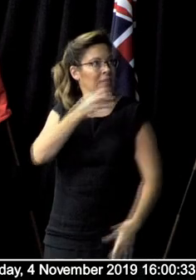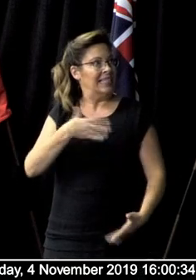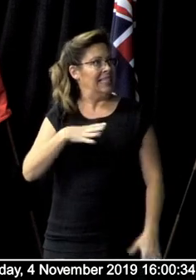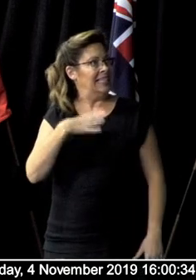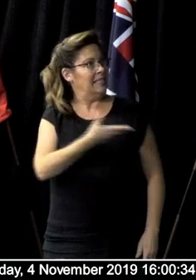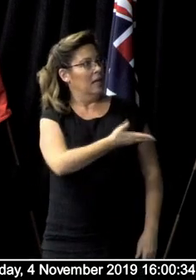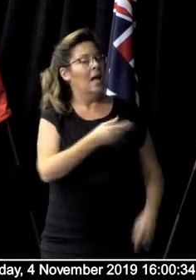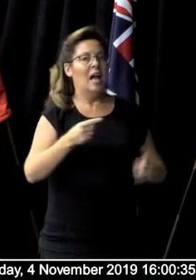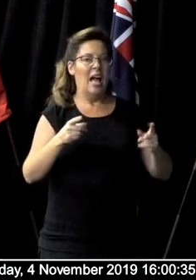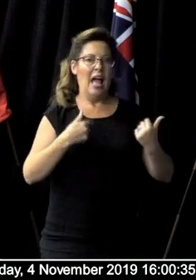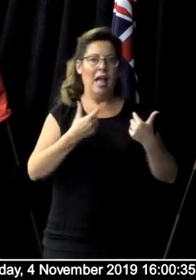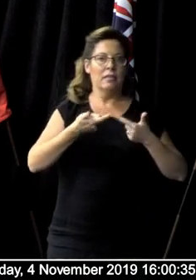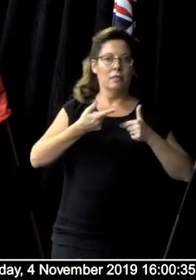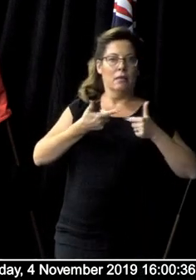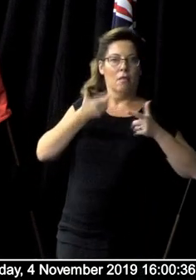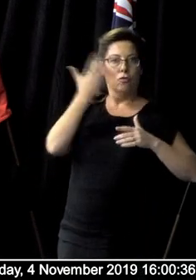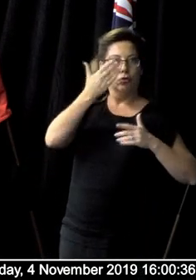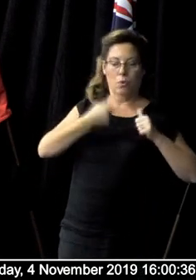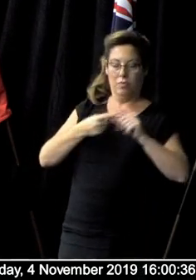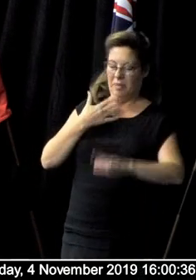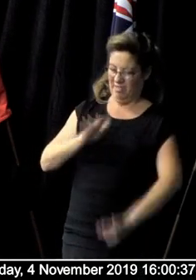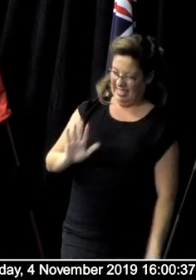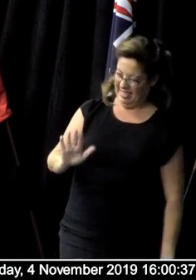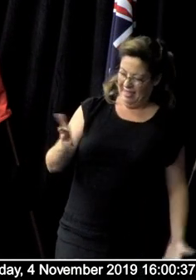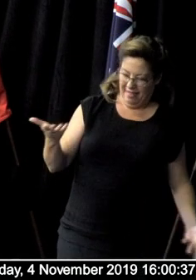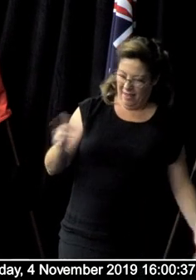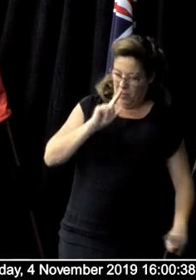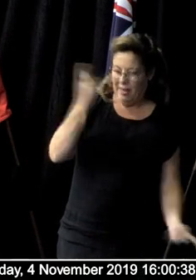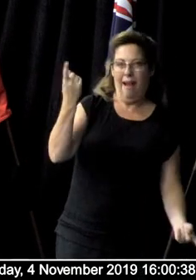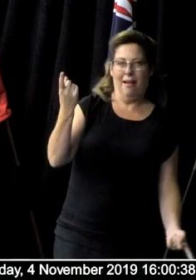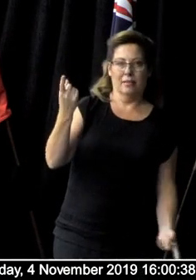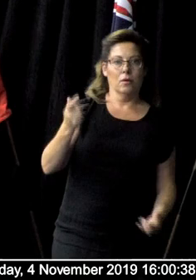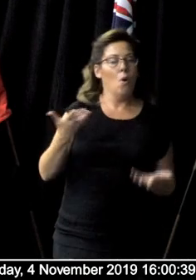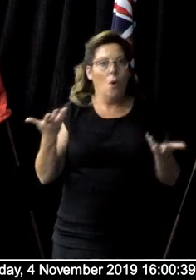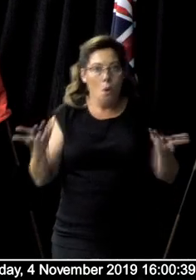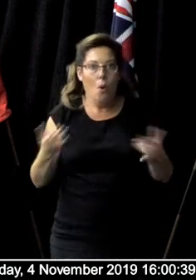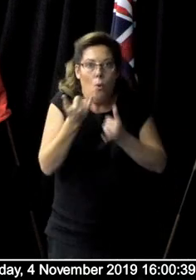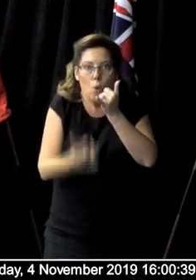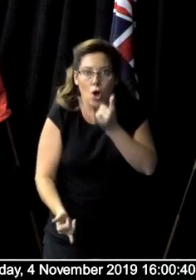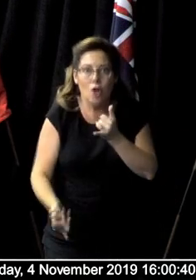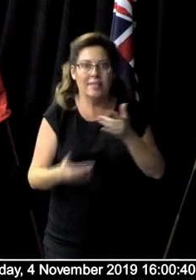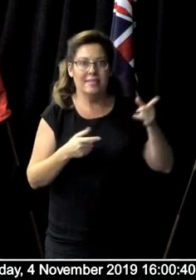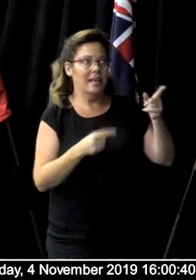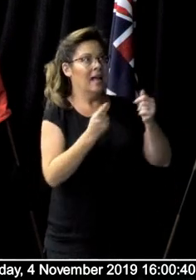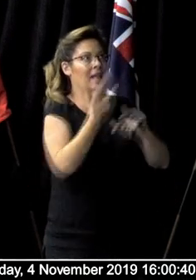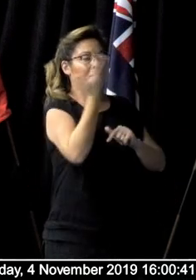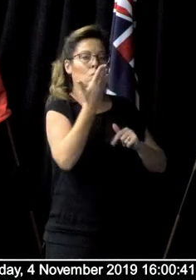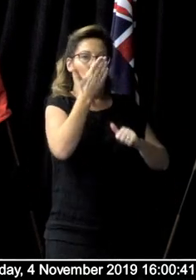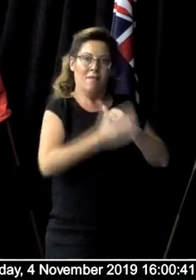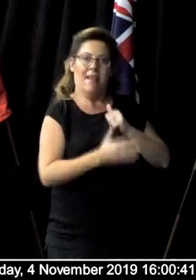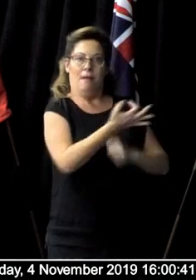And so, or they are just not consulted and there's no way for them to insist on that.